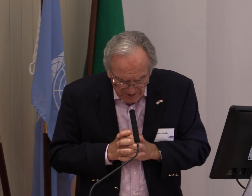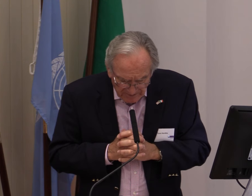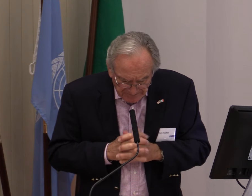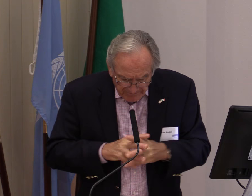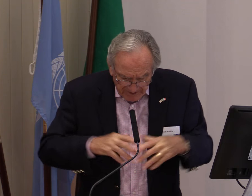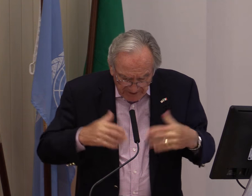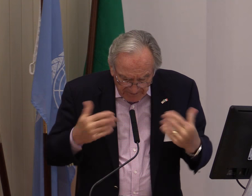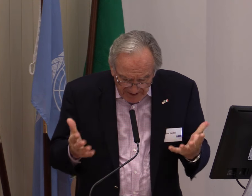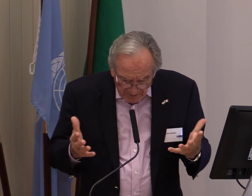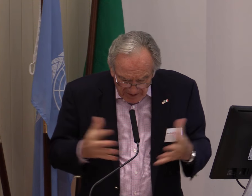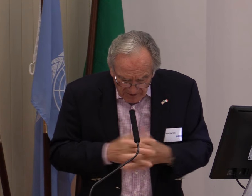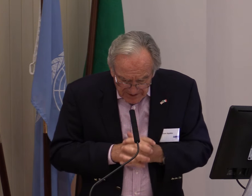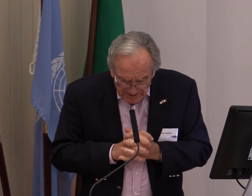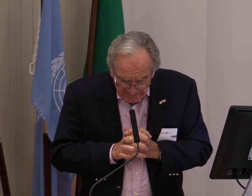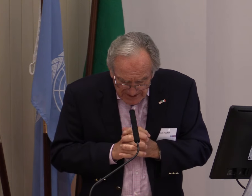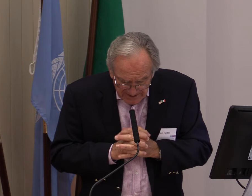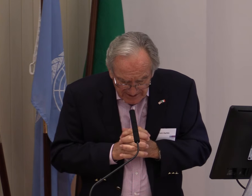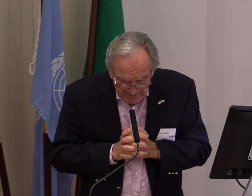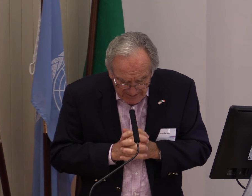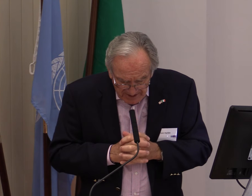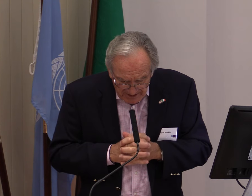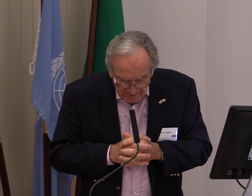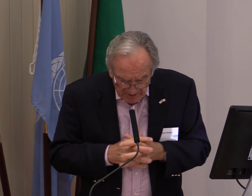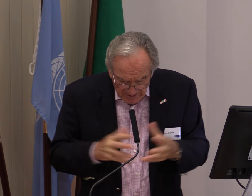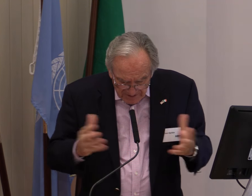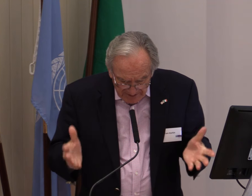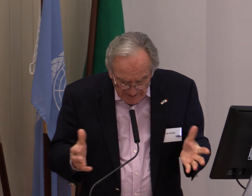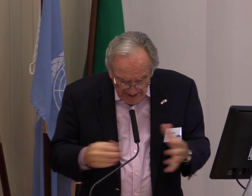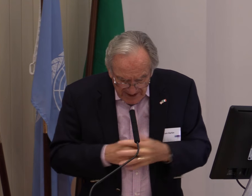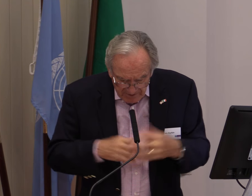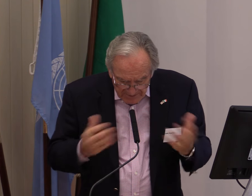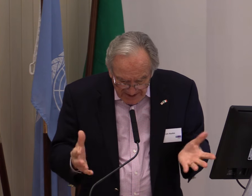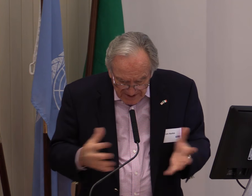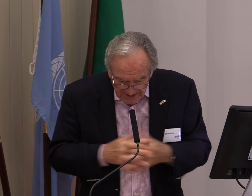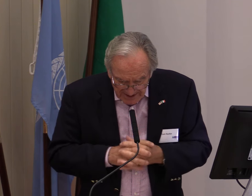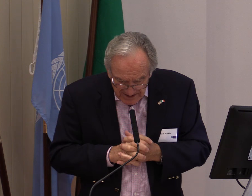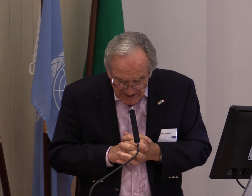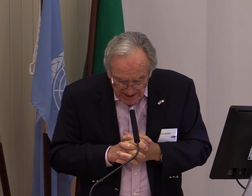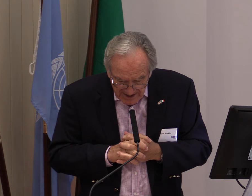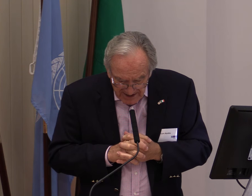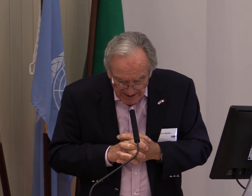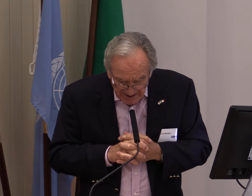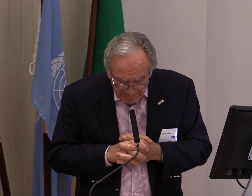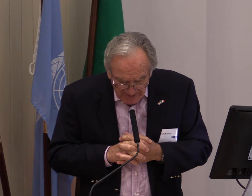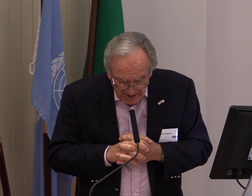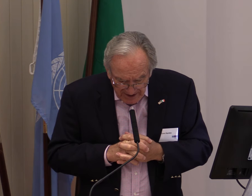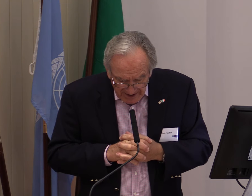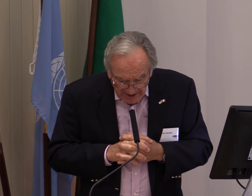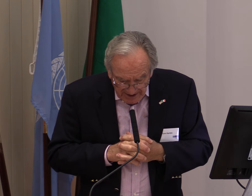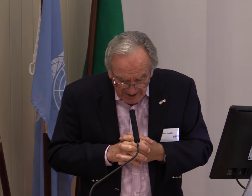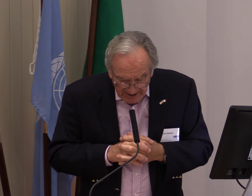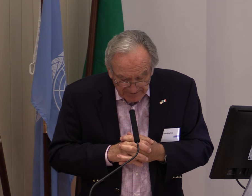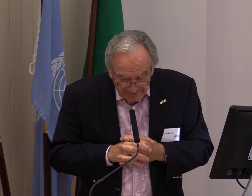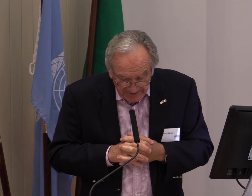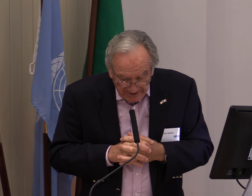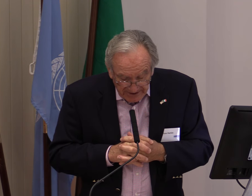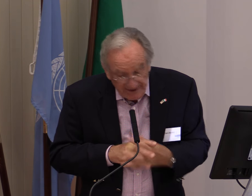So the pathway was basically, we introduced the bill in '88, we passed it in 1989 and